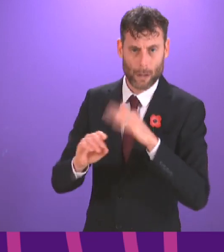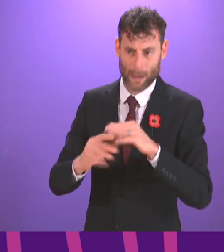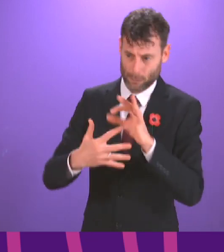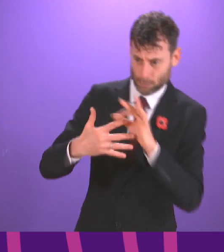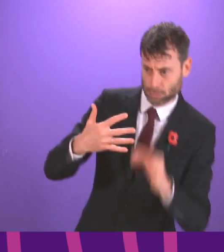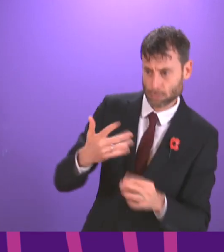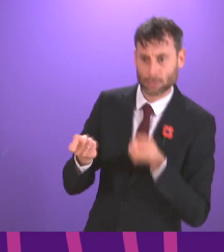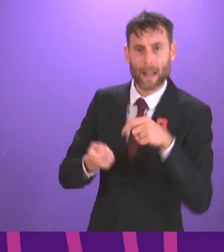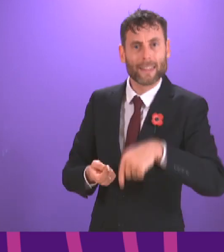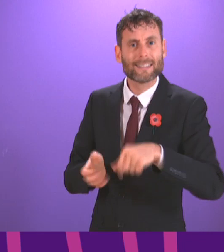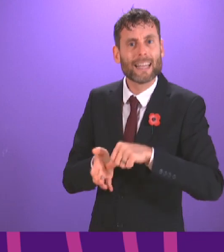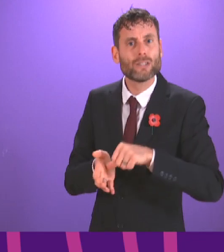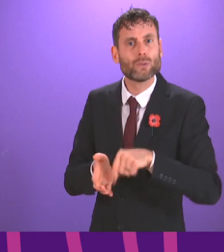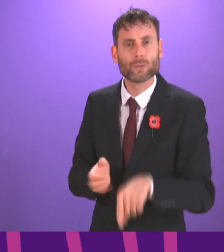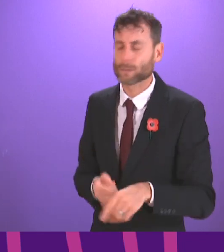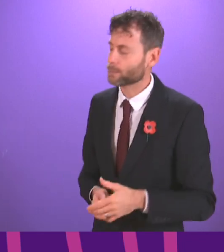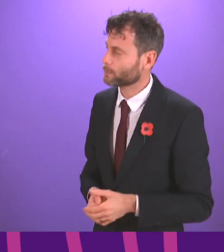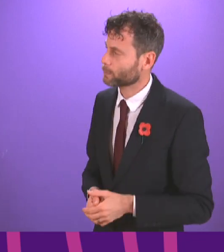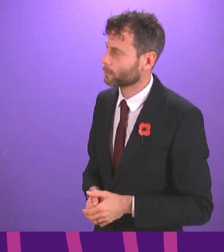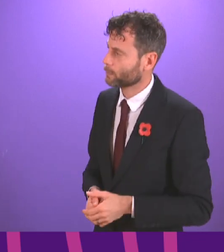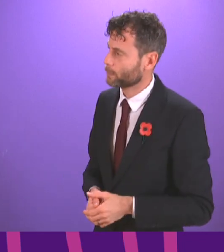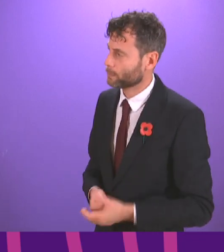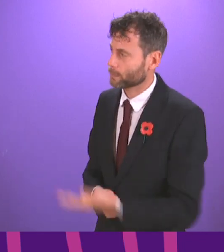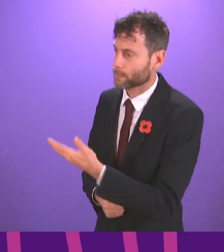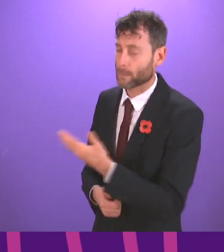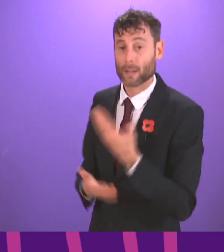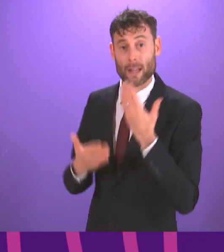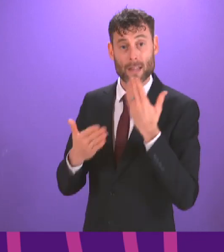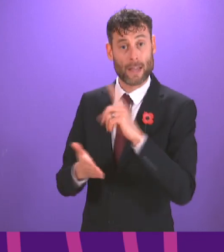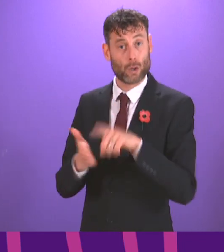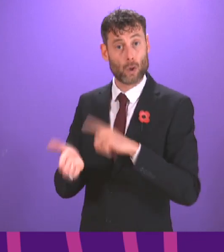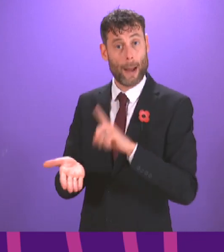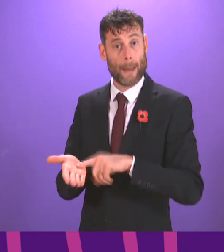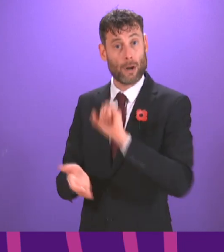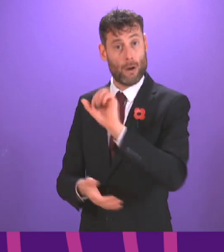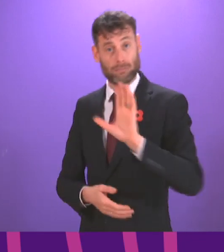those serious issues? The Presiding Officer (Ken Macintosh): I thank Johann Lamont for her point of order.